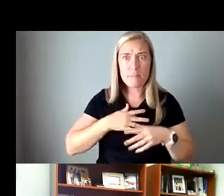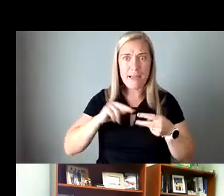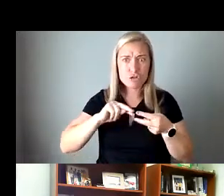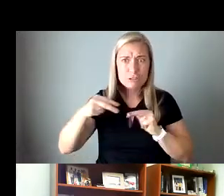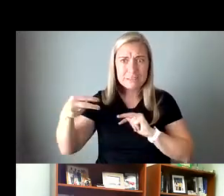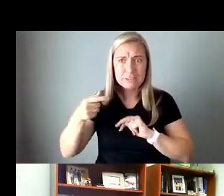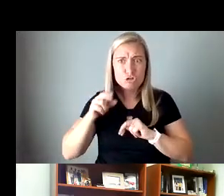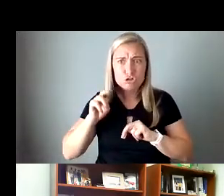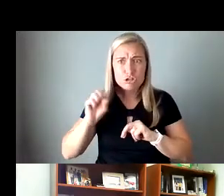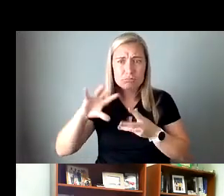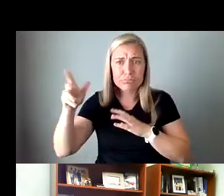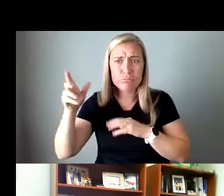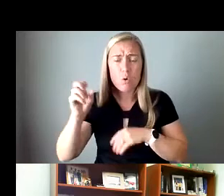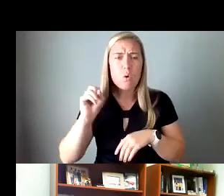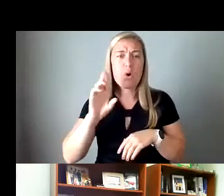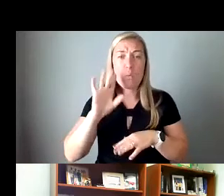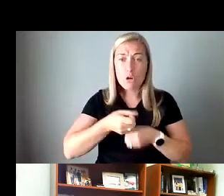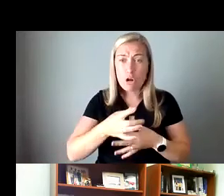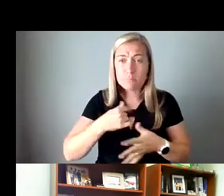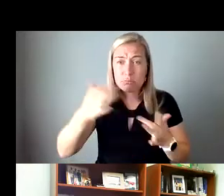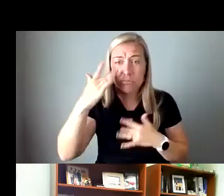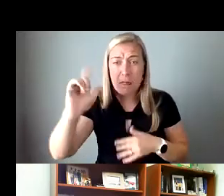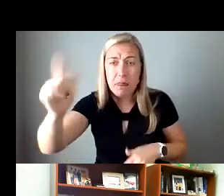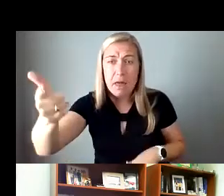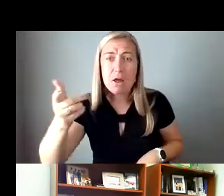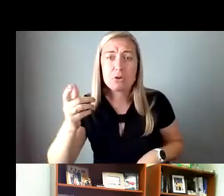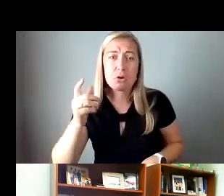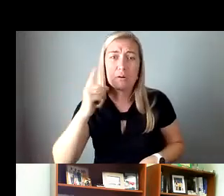process or something that could be potentially dangerous? So I'd like to spend a minute and just